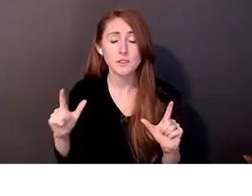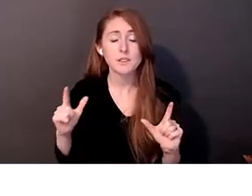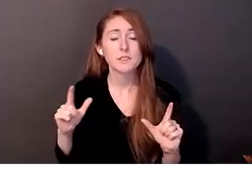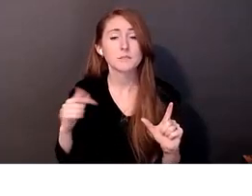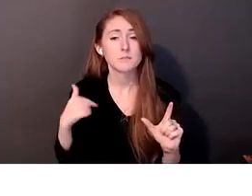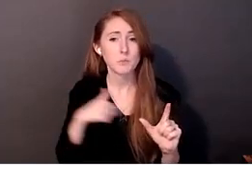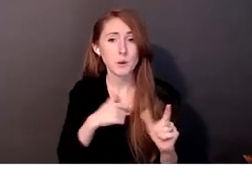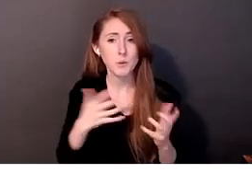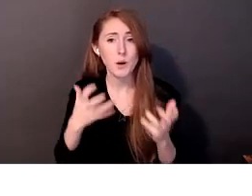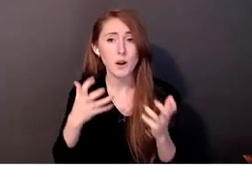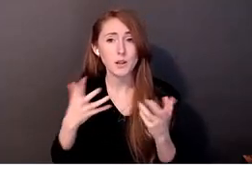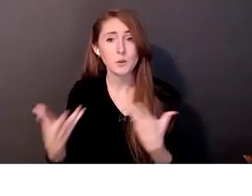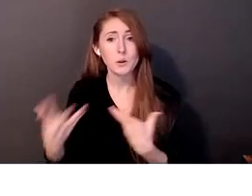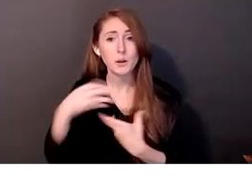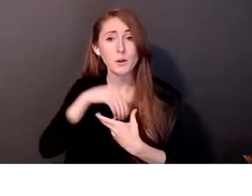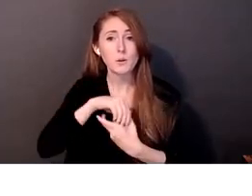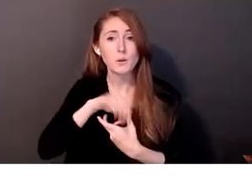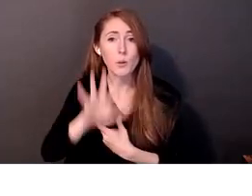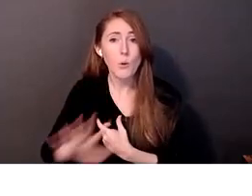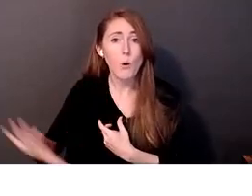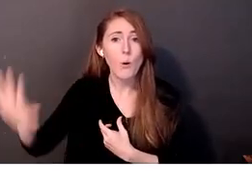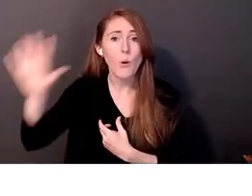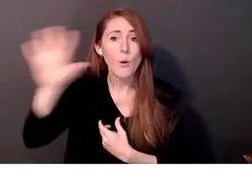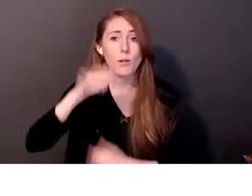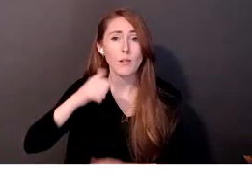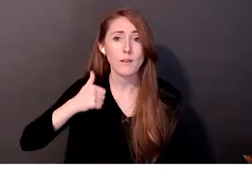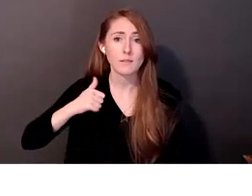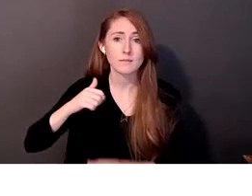So it's a Pan-Canadian project. It's a Pan-Canadian project.